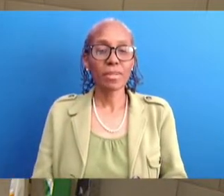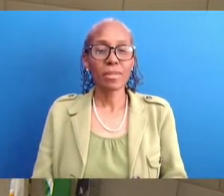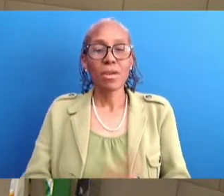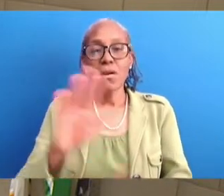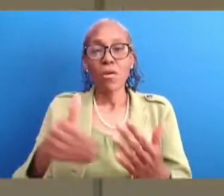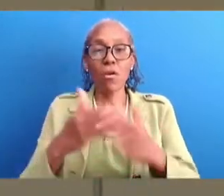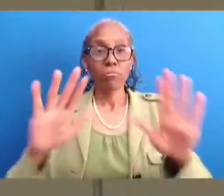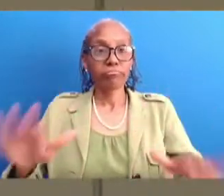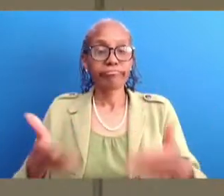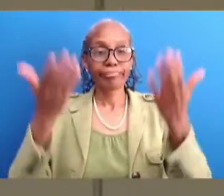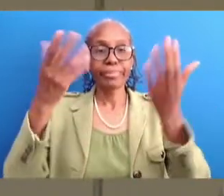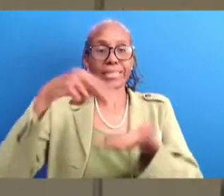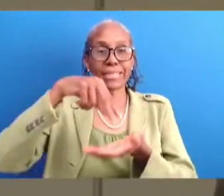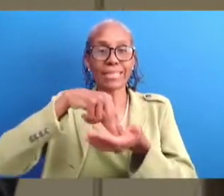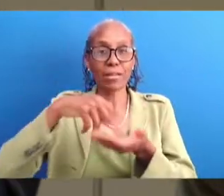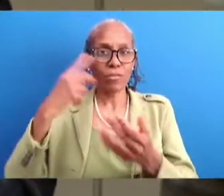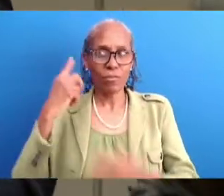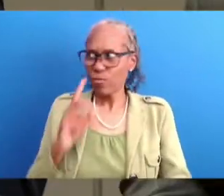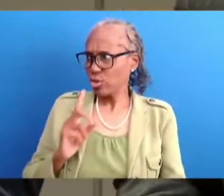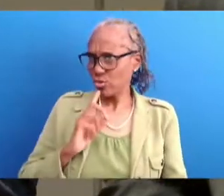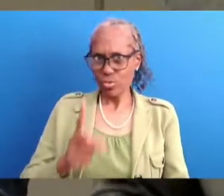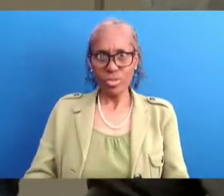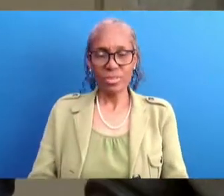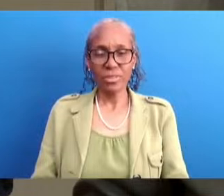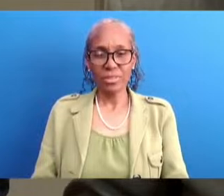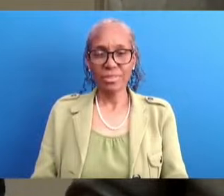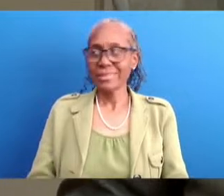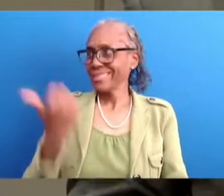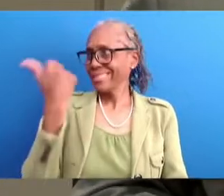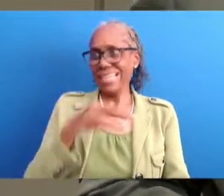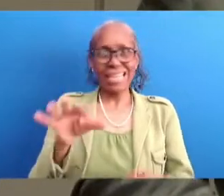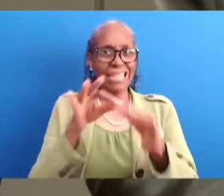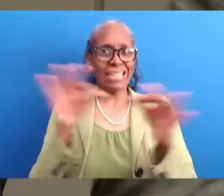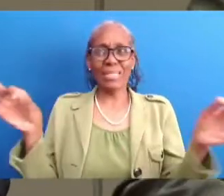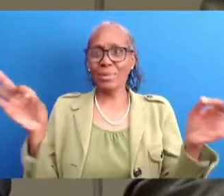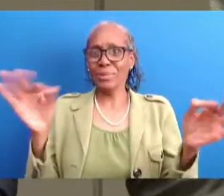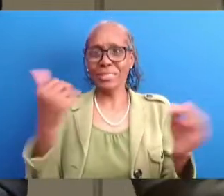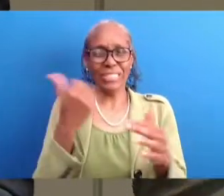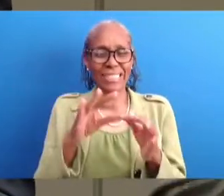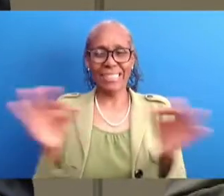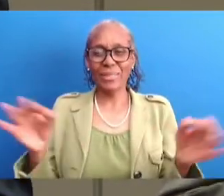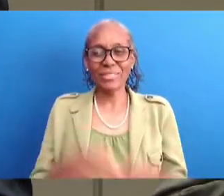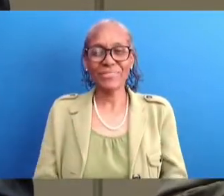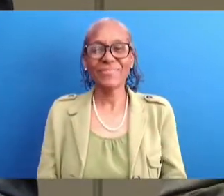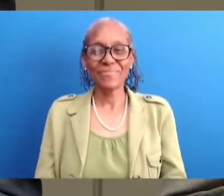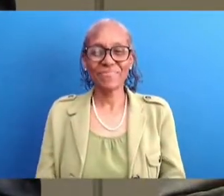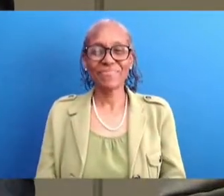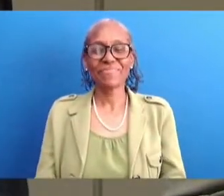THERE YOU GO.